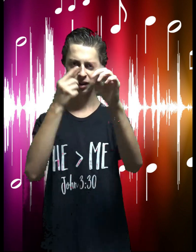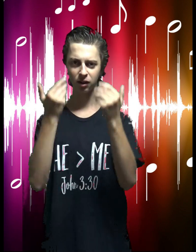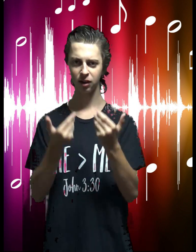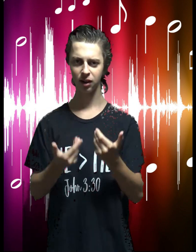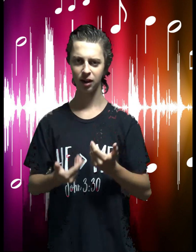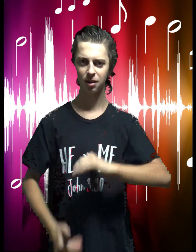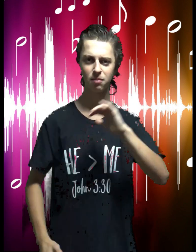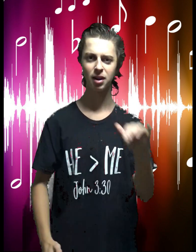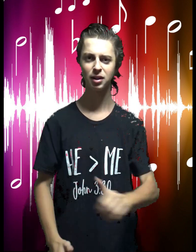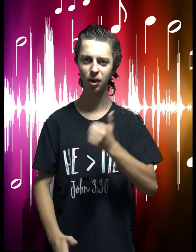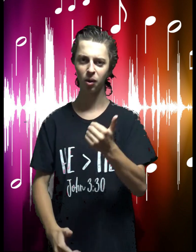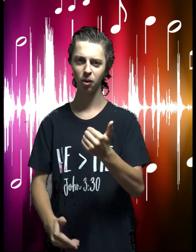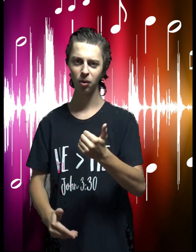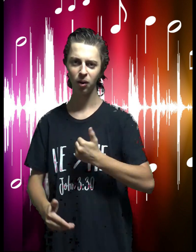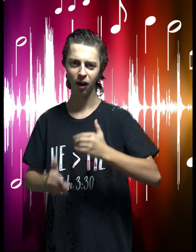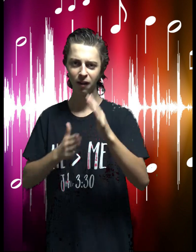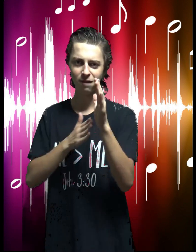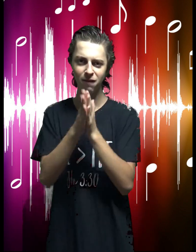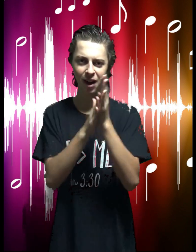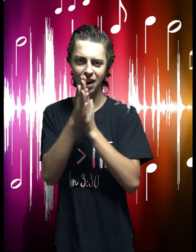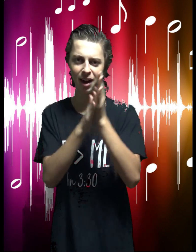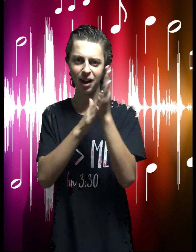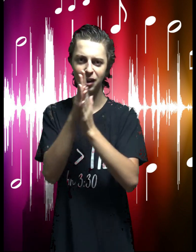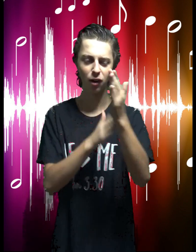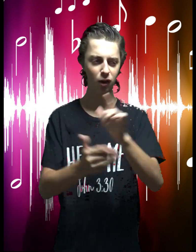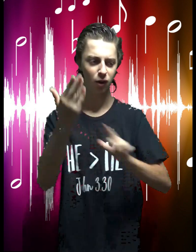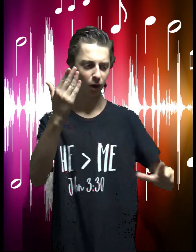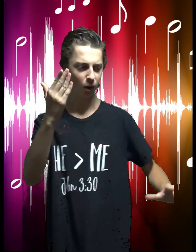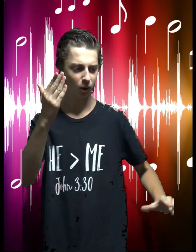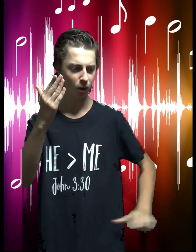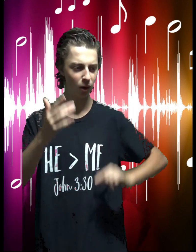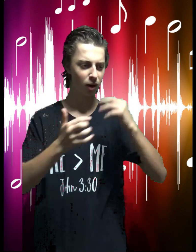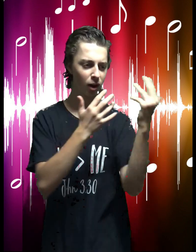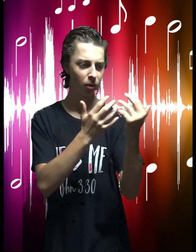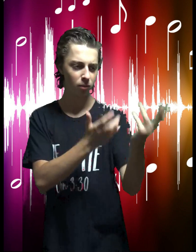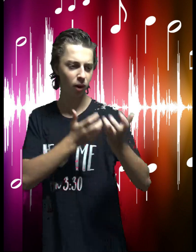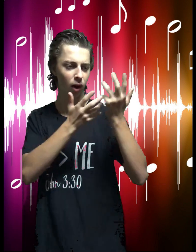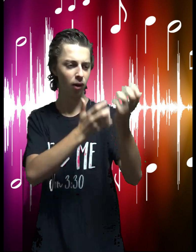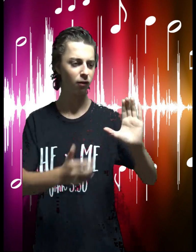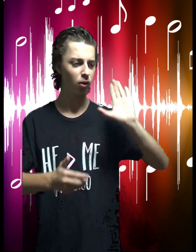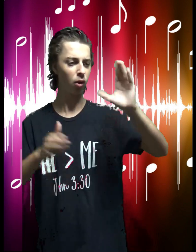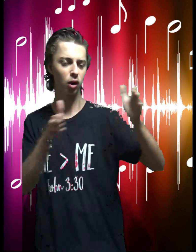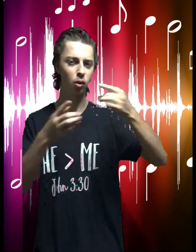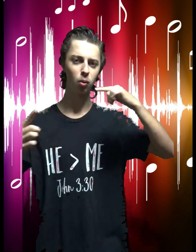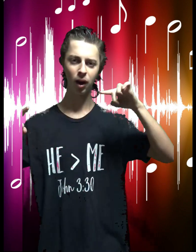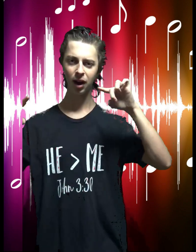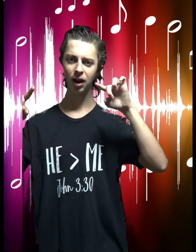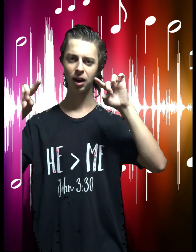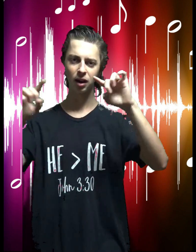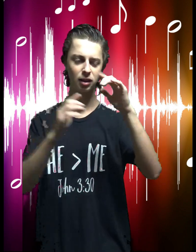Til' I am a soul on fire Lord, I'm longing for Your ways